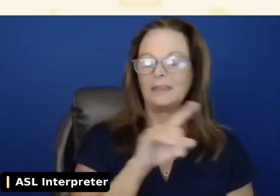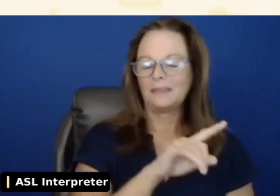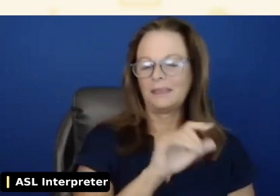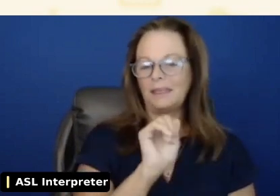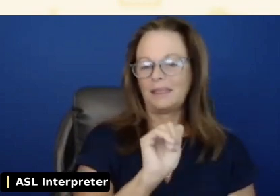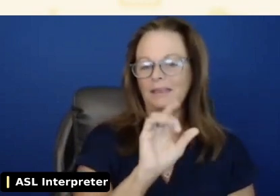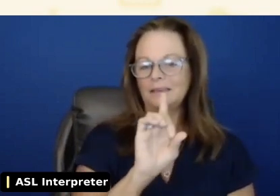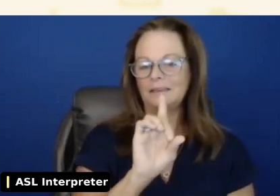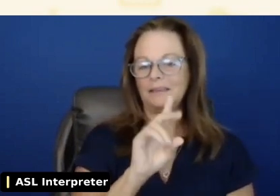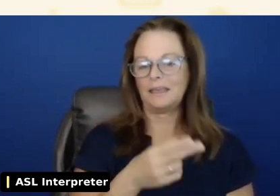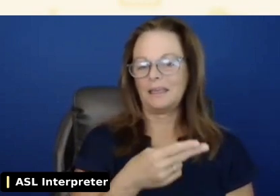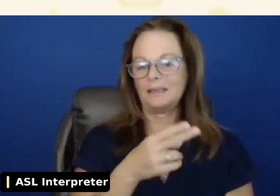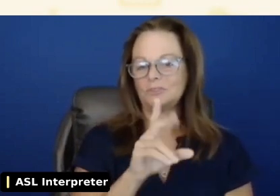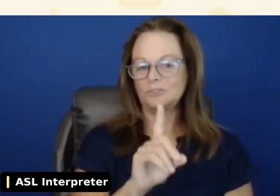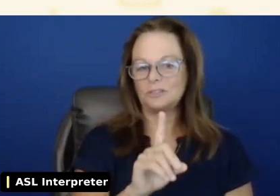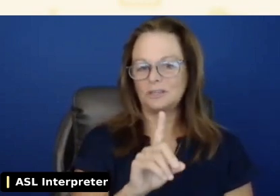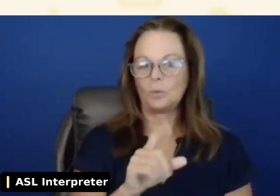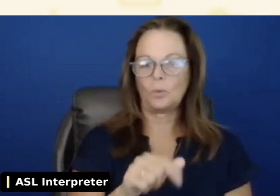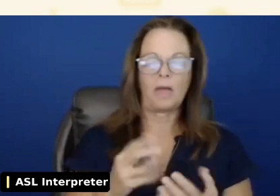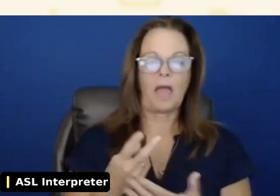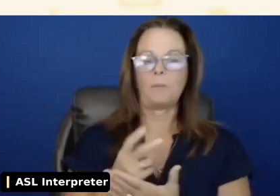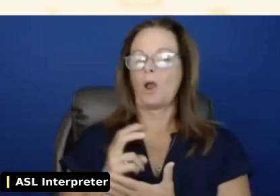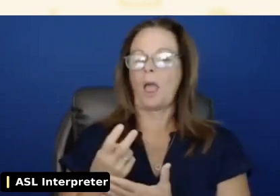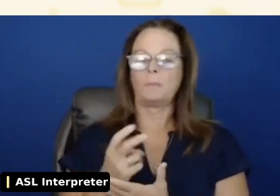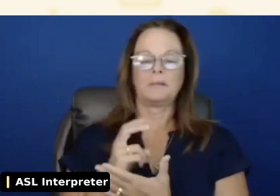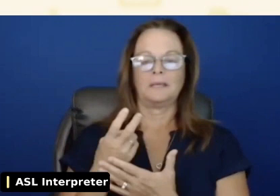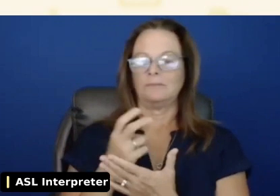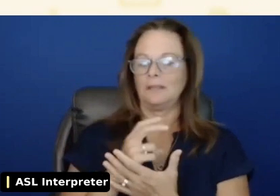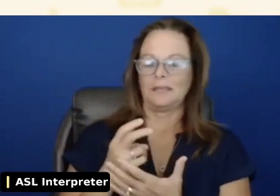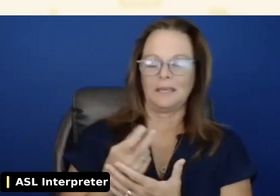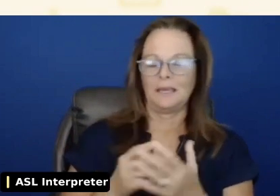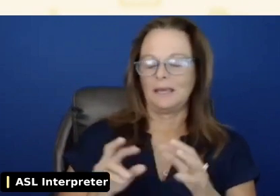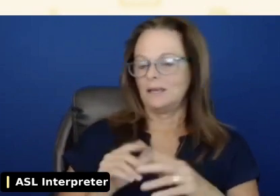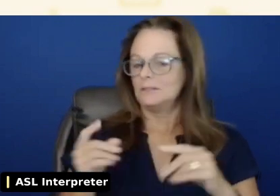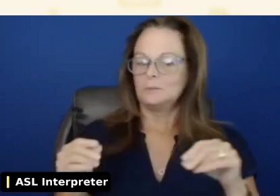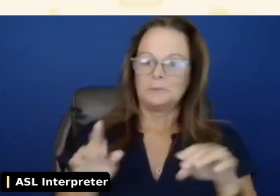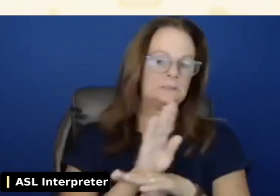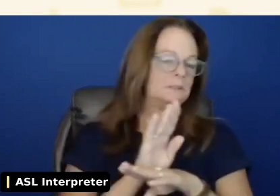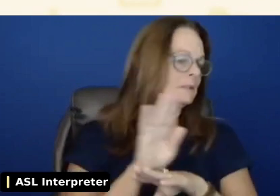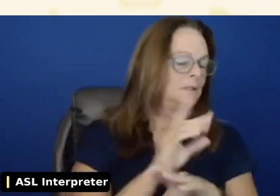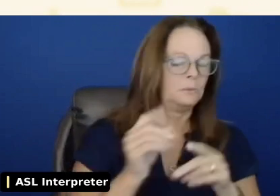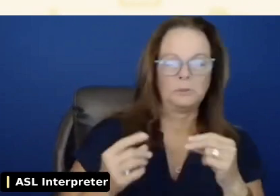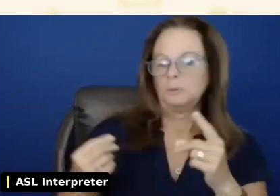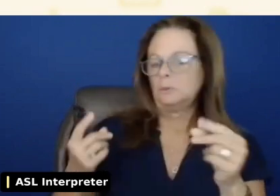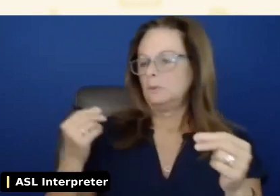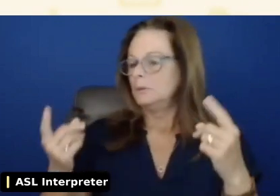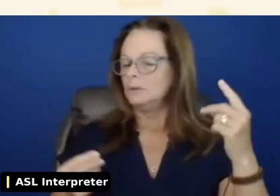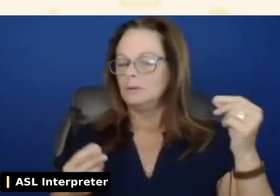where the hyperactivity part is more related in the thought process.